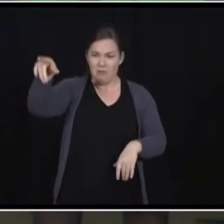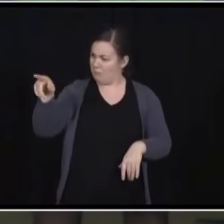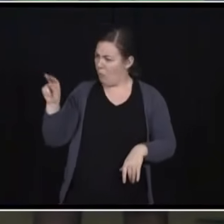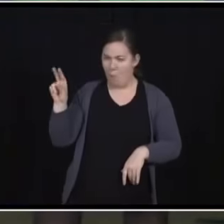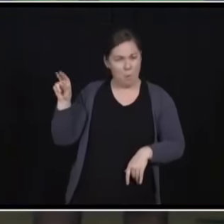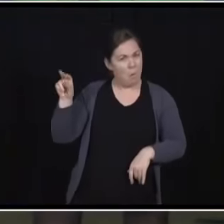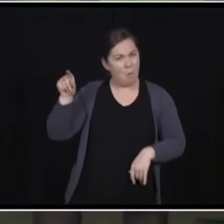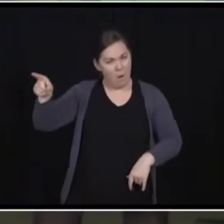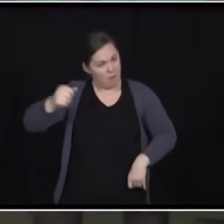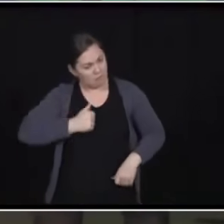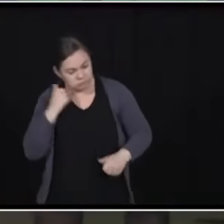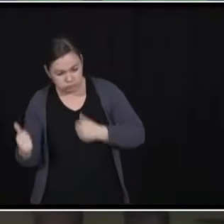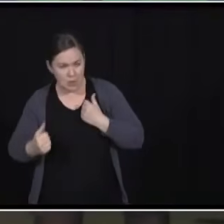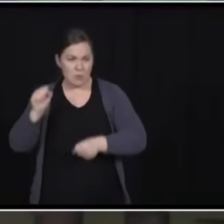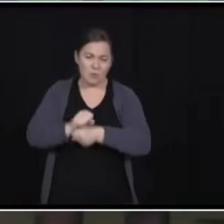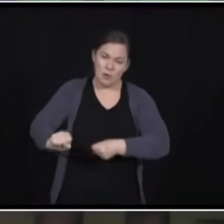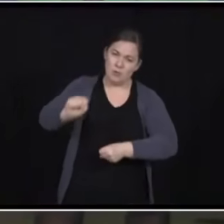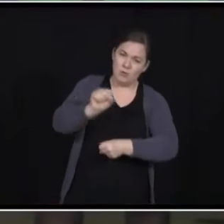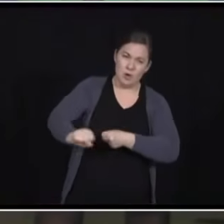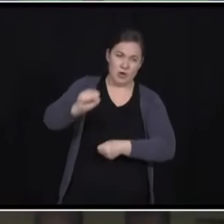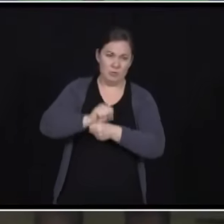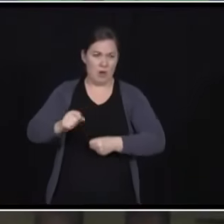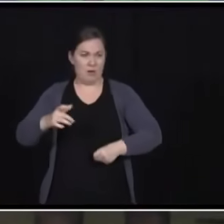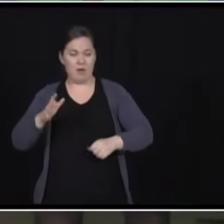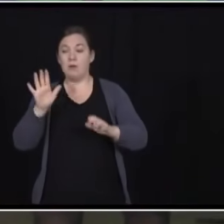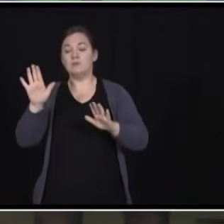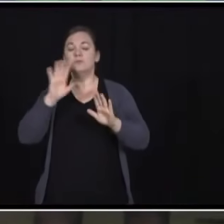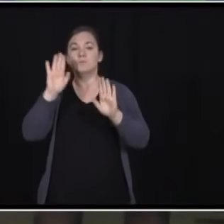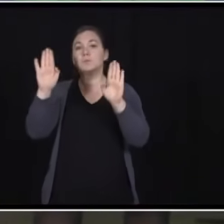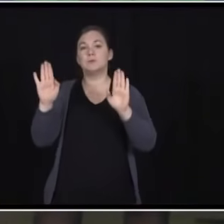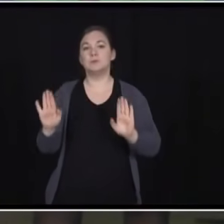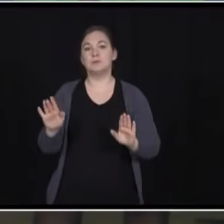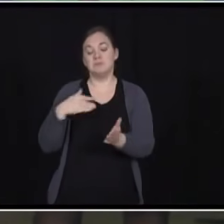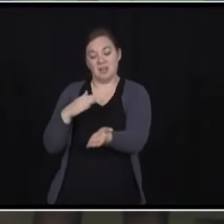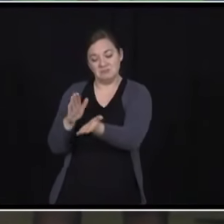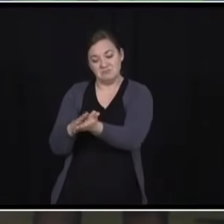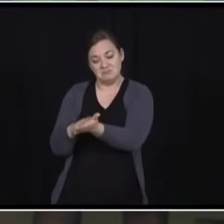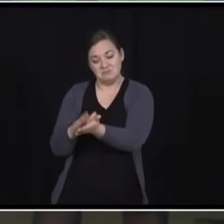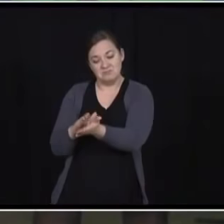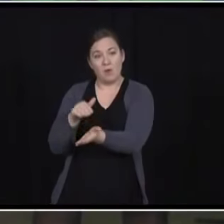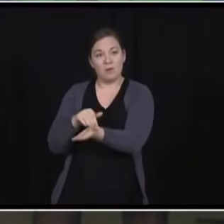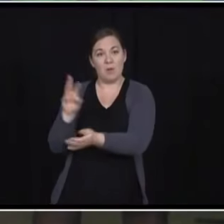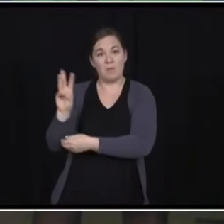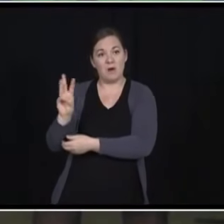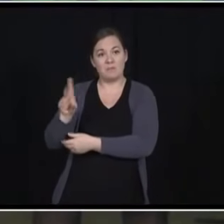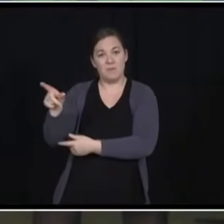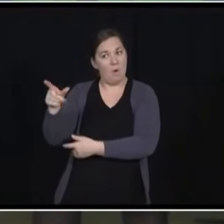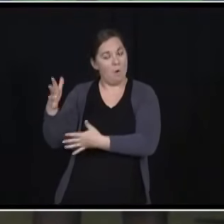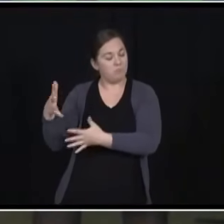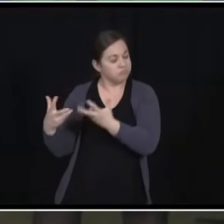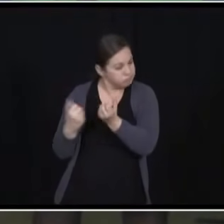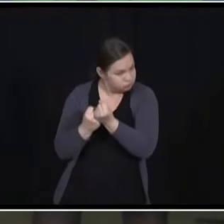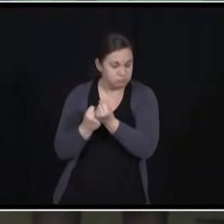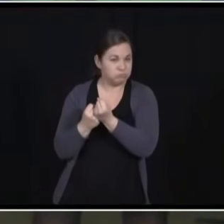compassion helping people with the Ontario and I can assure you Doctor Williams does not need that extra money going through this.